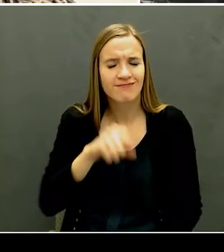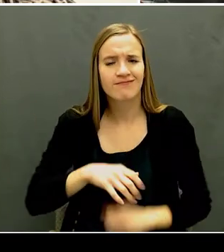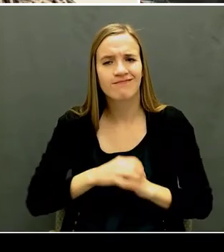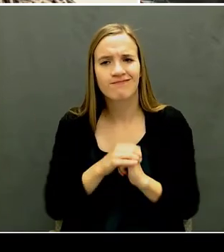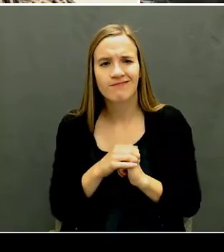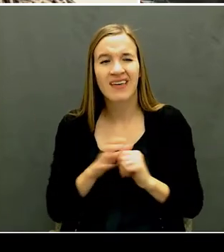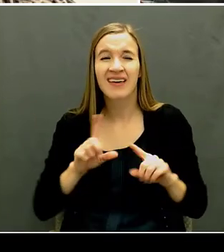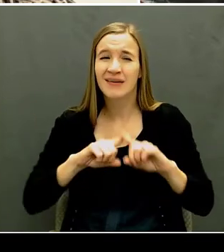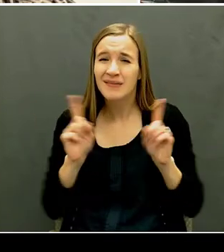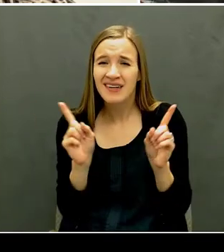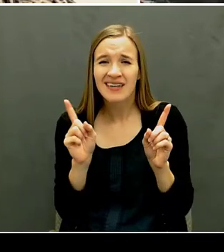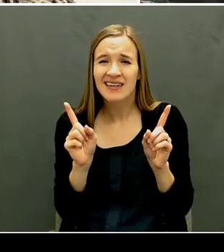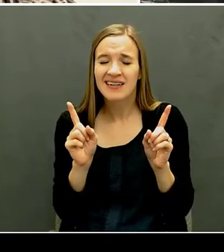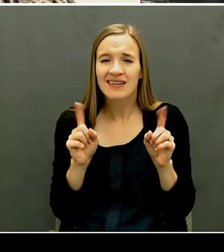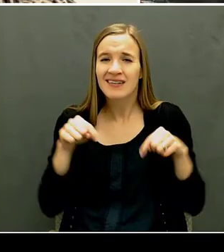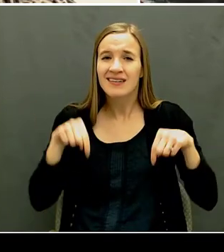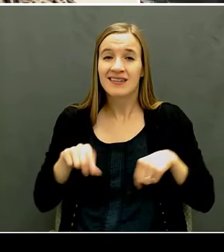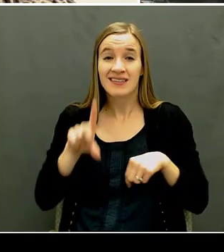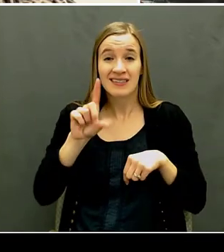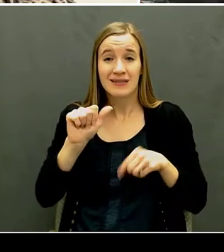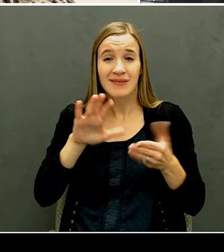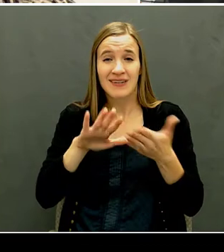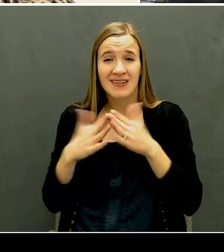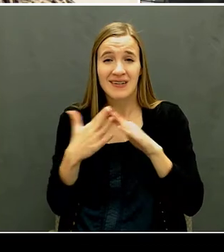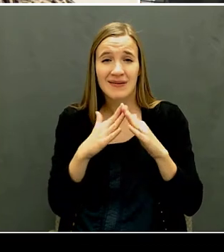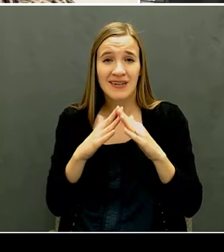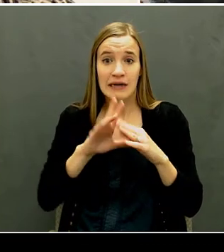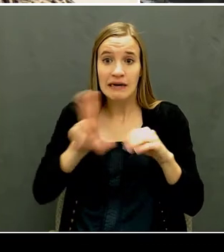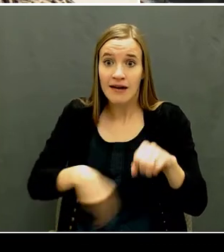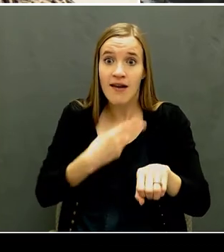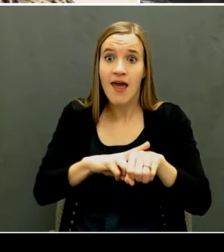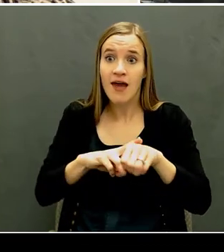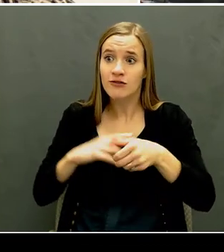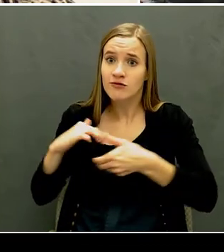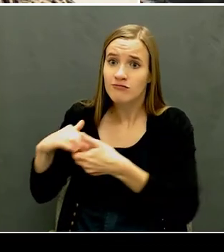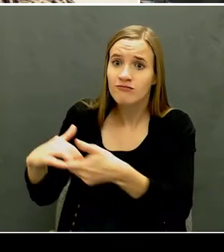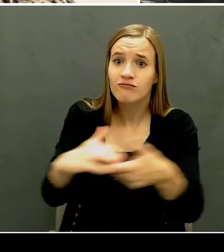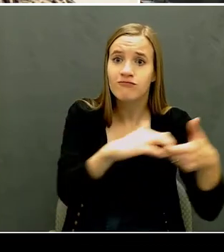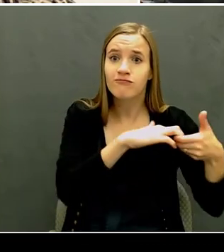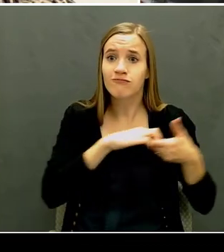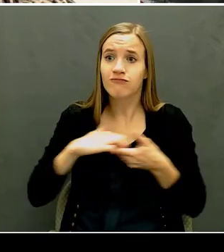our we still seem to have some reluctance to connect with other states and do something